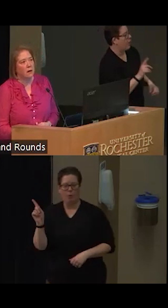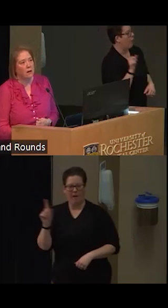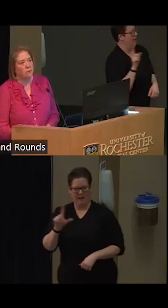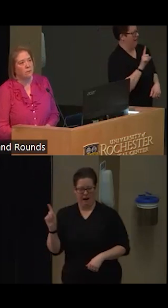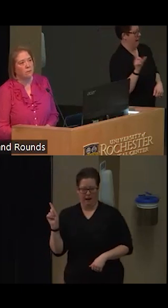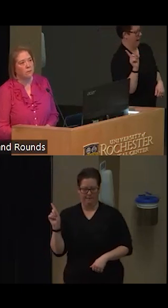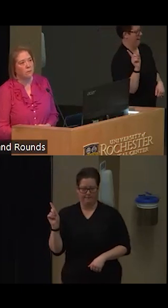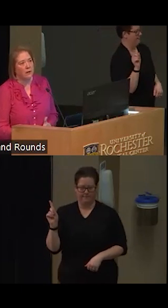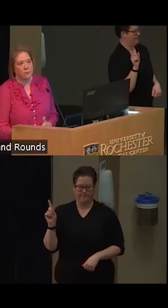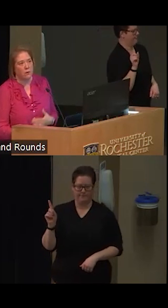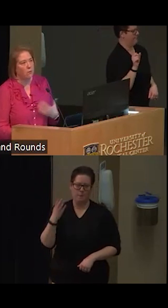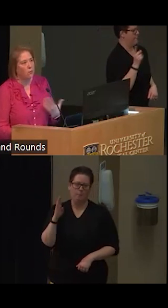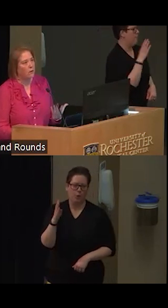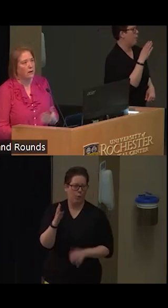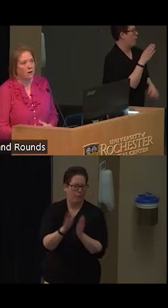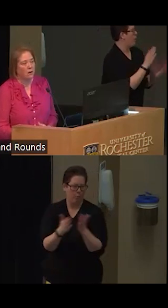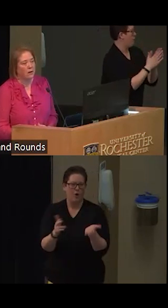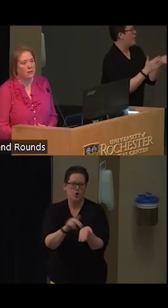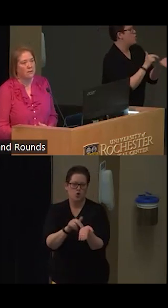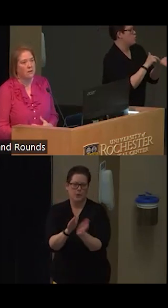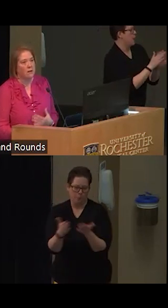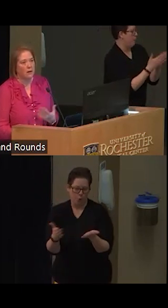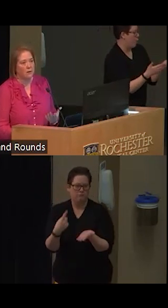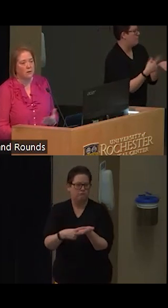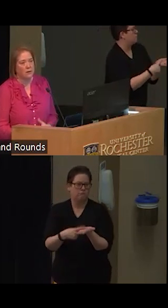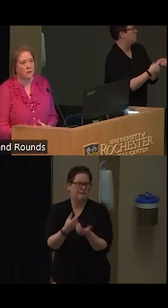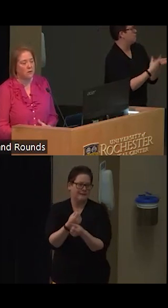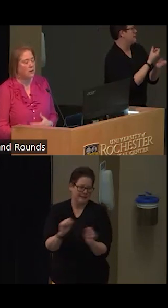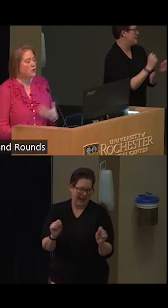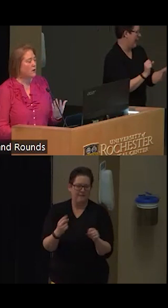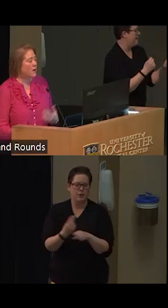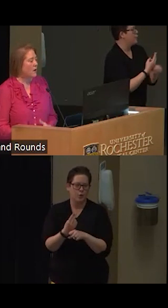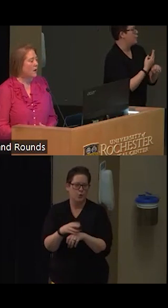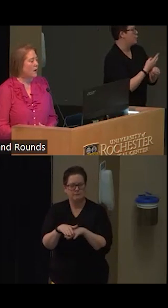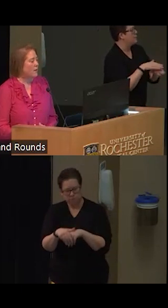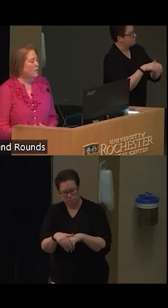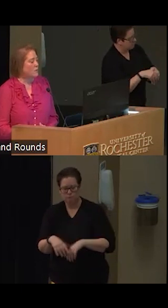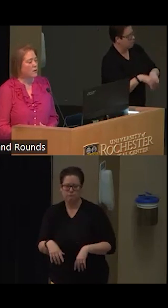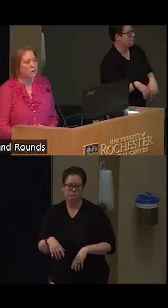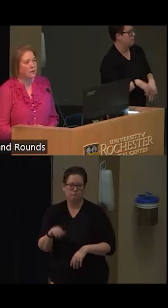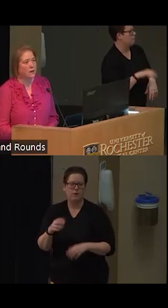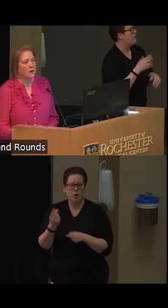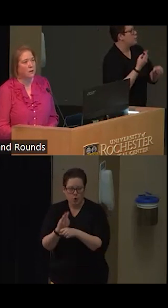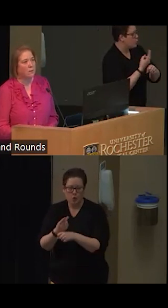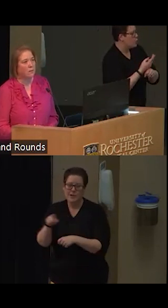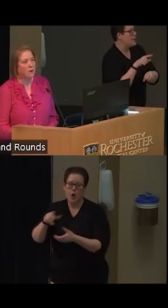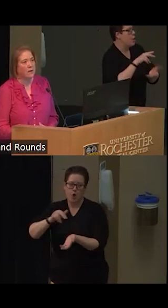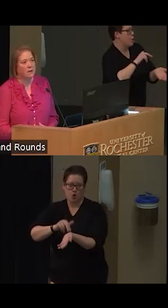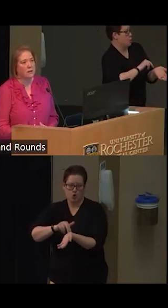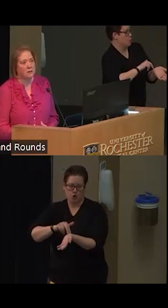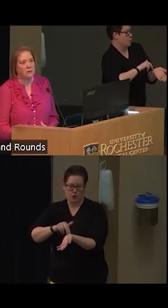textbook where they talk about safety and using stimulation and that was with nursing unlicensed